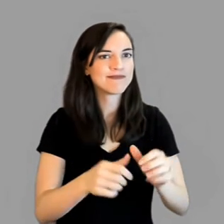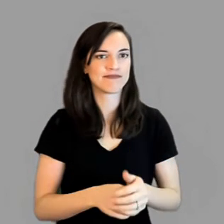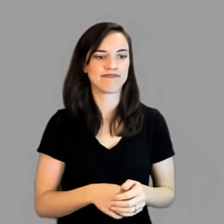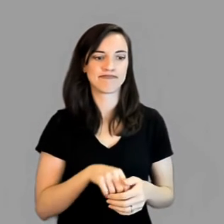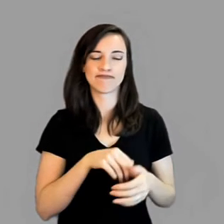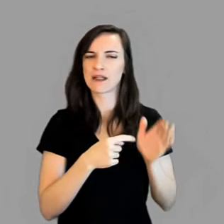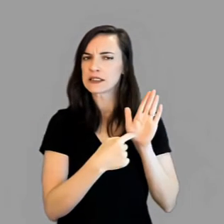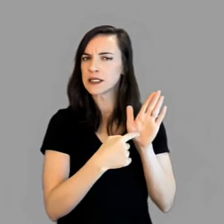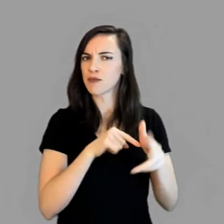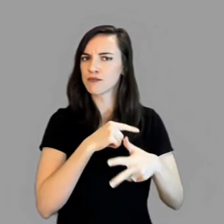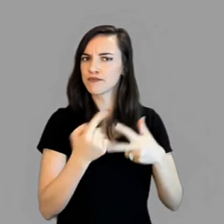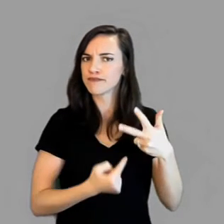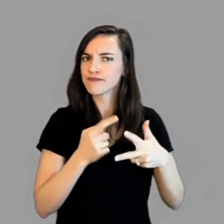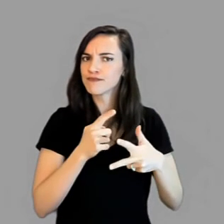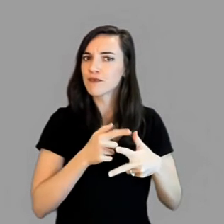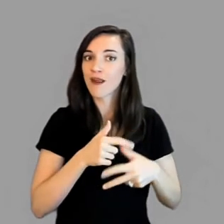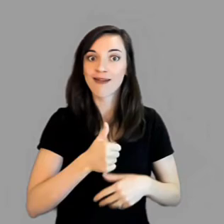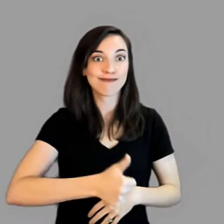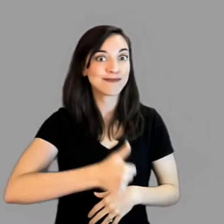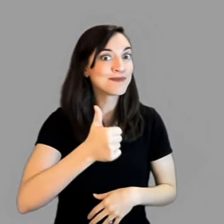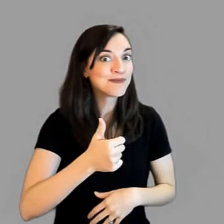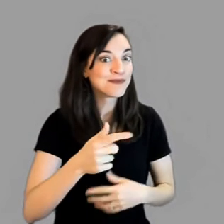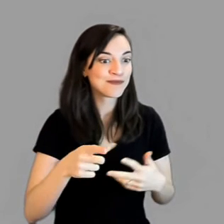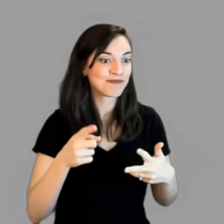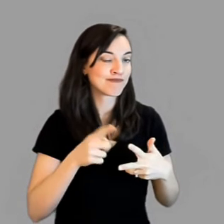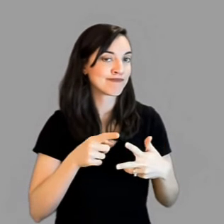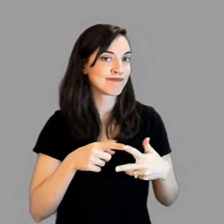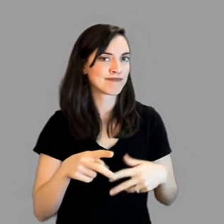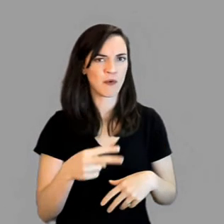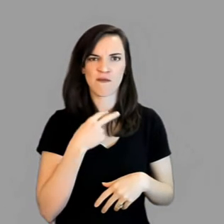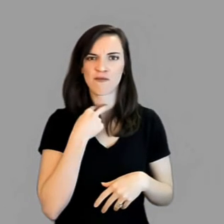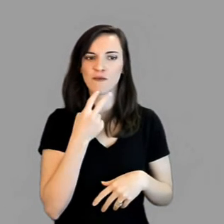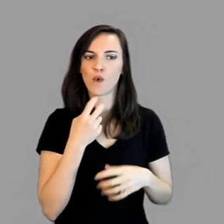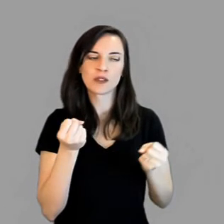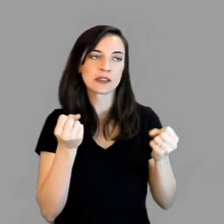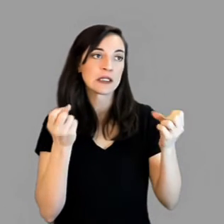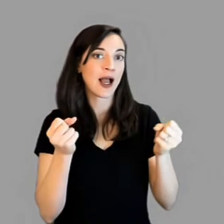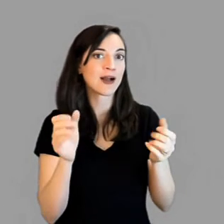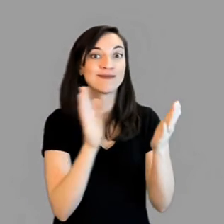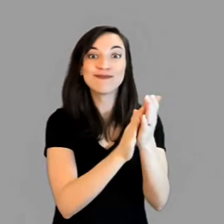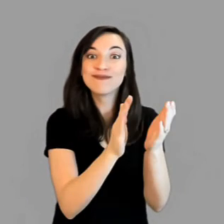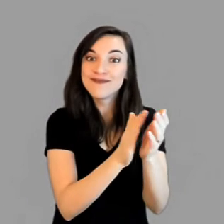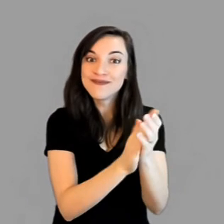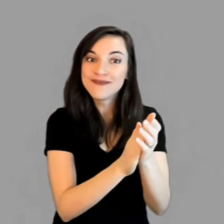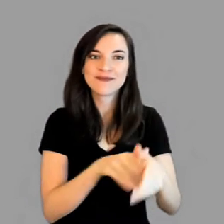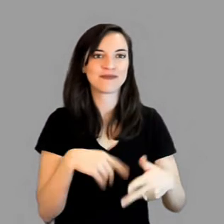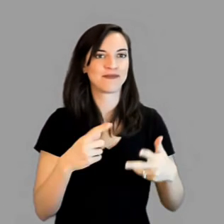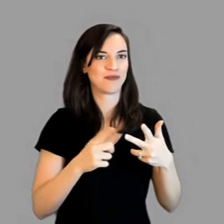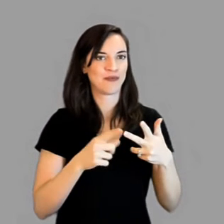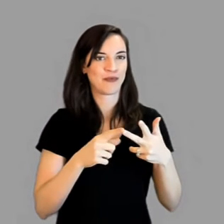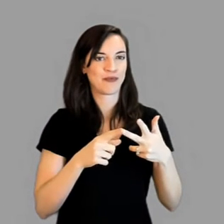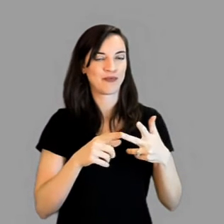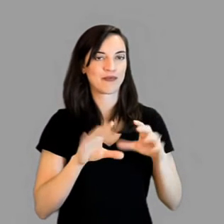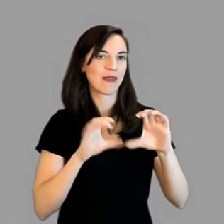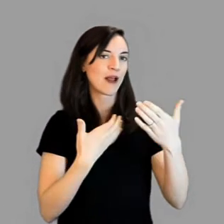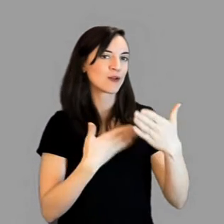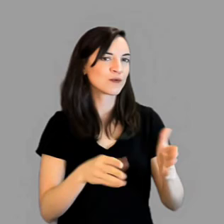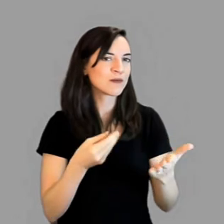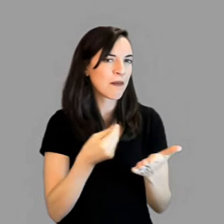(FL PBIS) These reinforcers can be as simple as a thumbs up or verbal OR SIGNED praise.